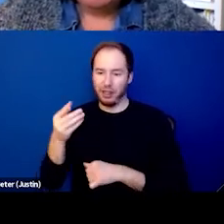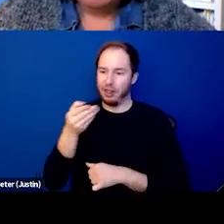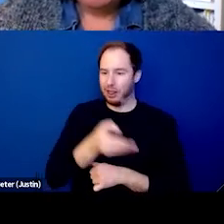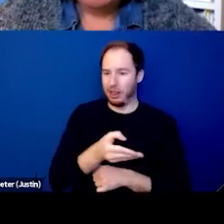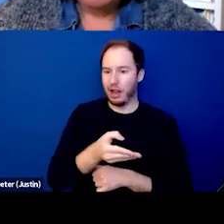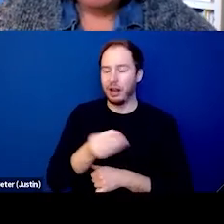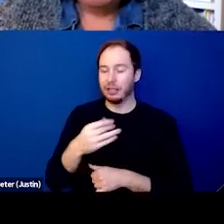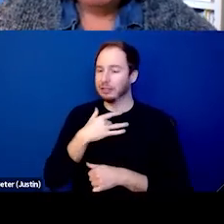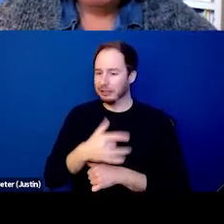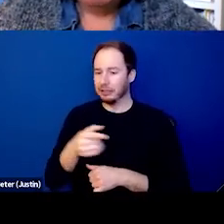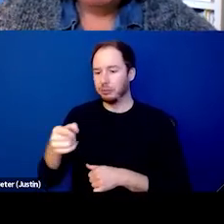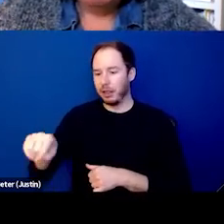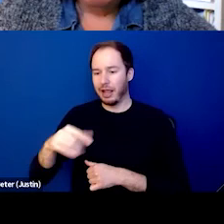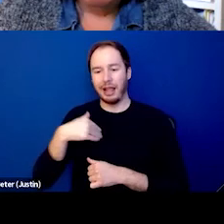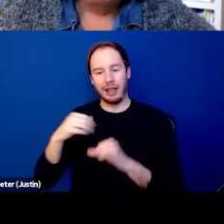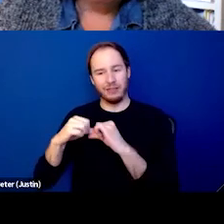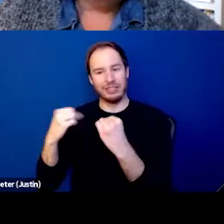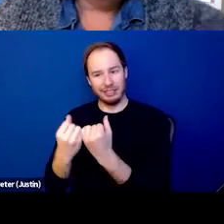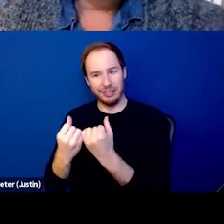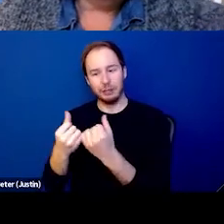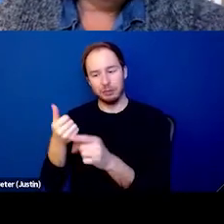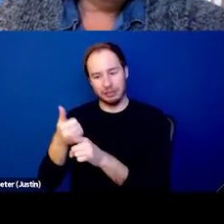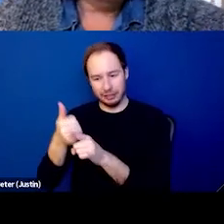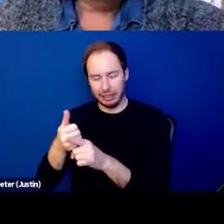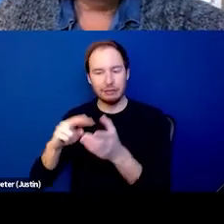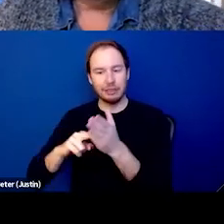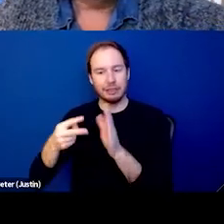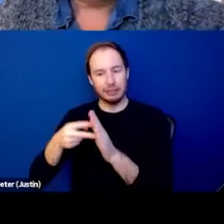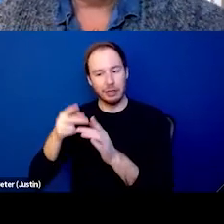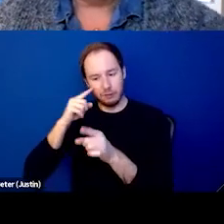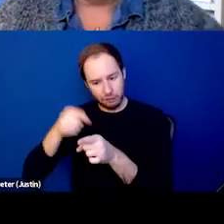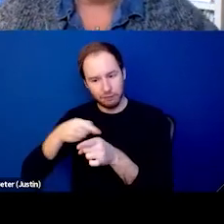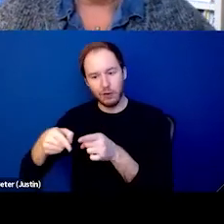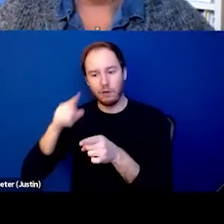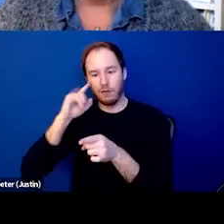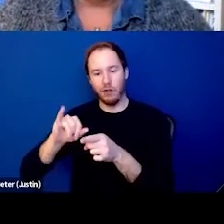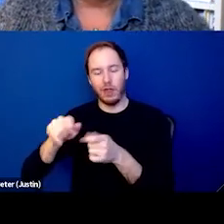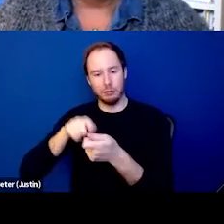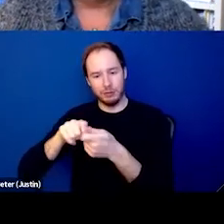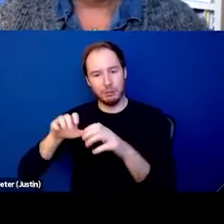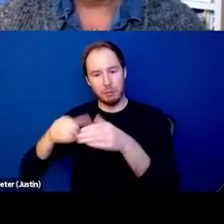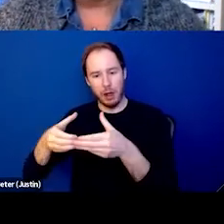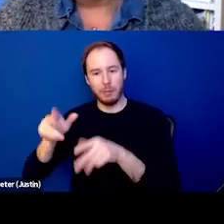And typically they have a team that is dedicated to working with that population. I would also say reaching out